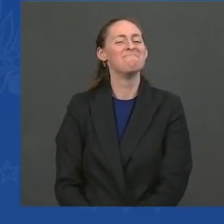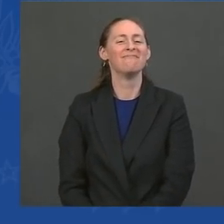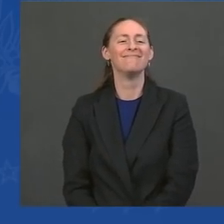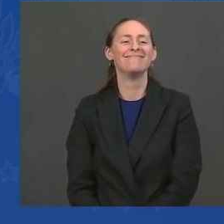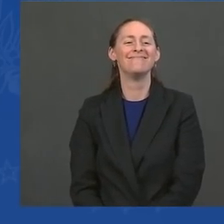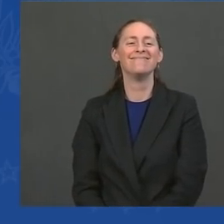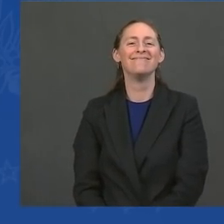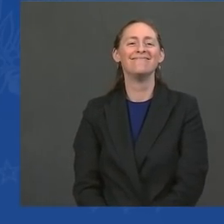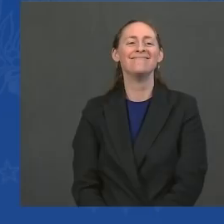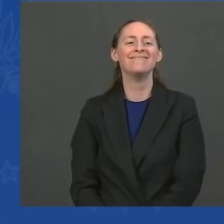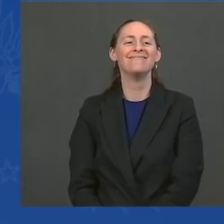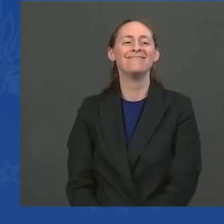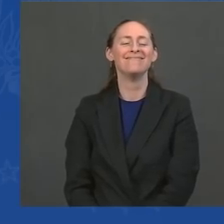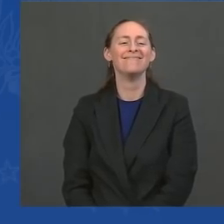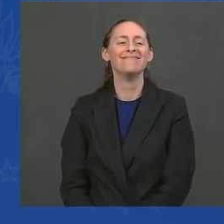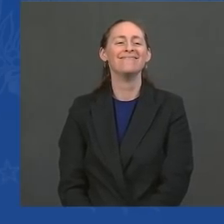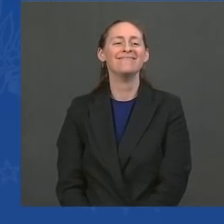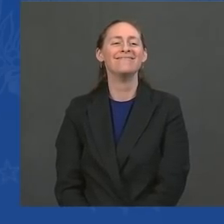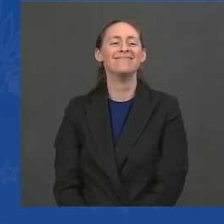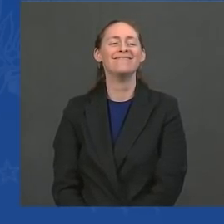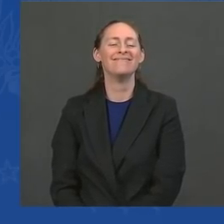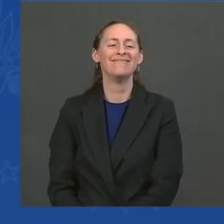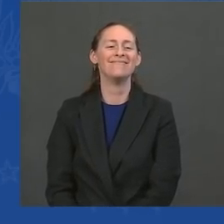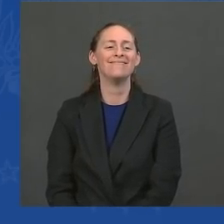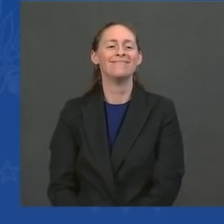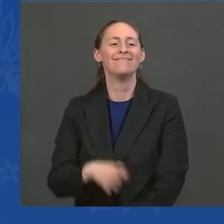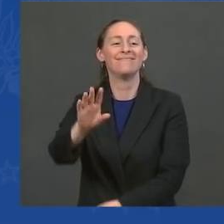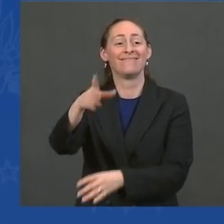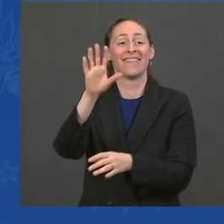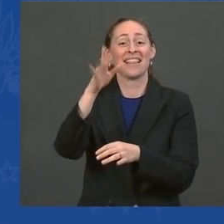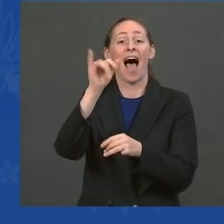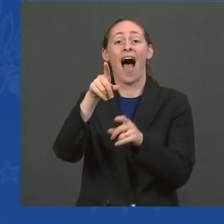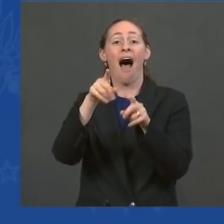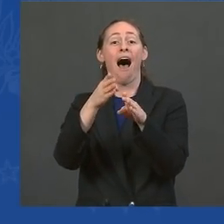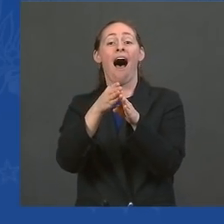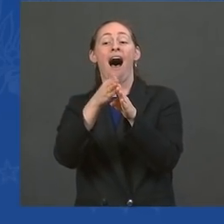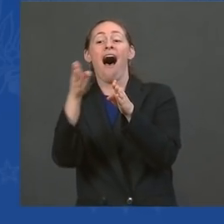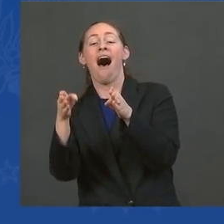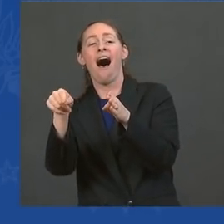you ain't quite like the woman sitting next to you. But all kidding aside --